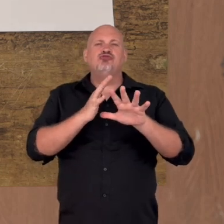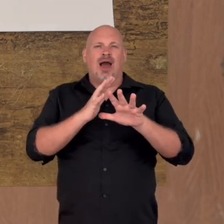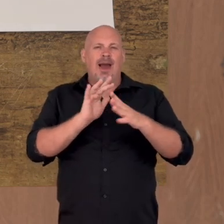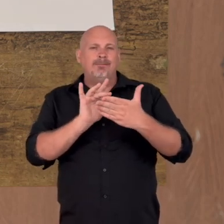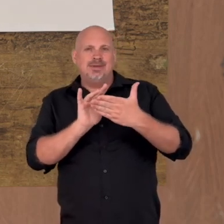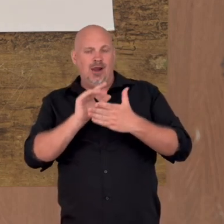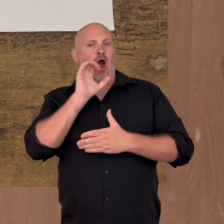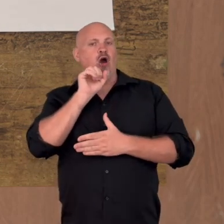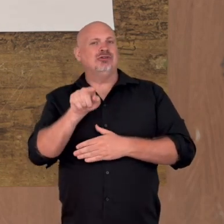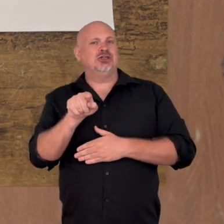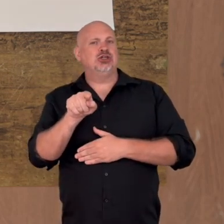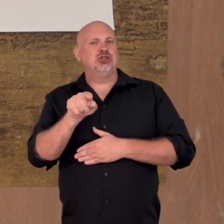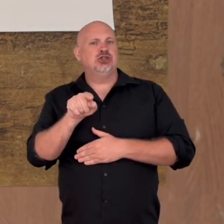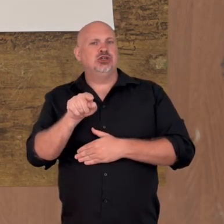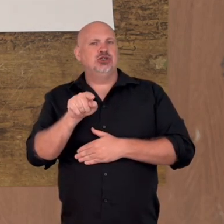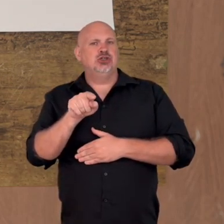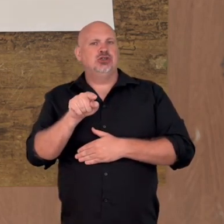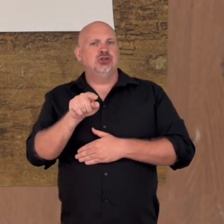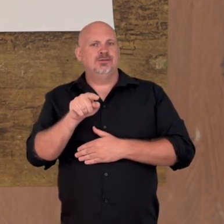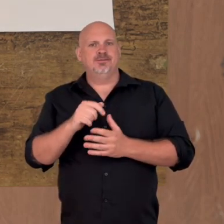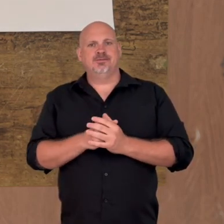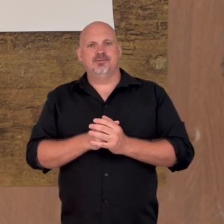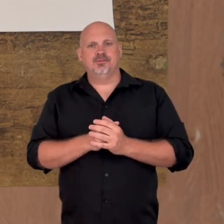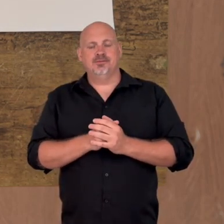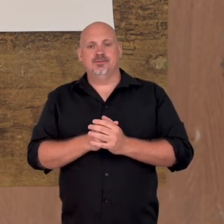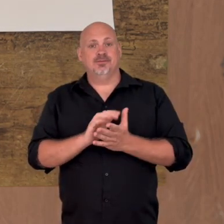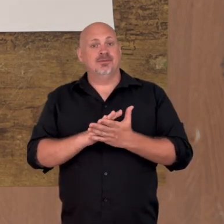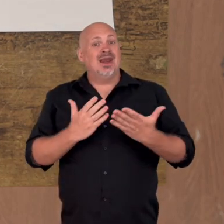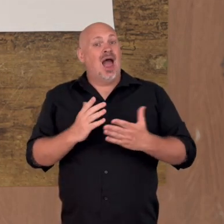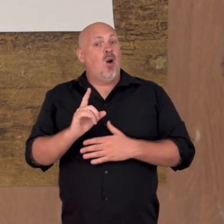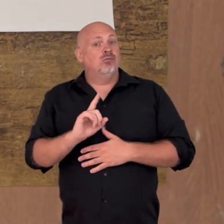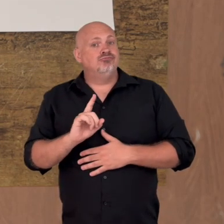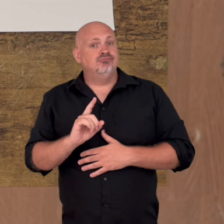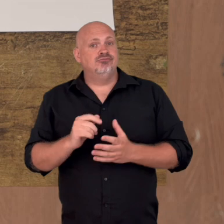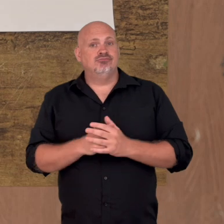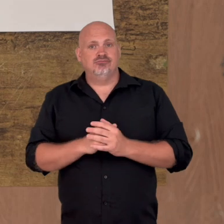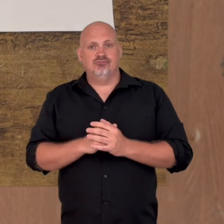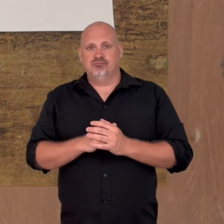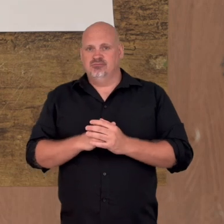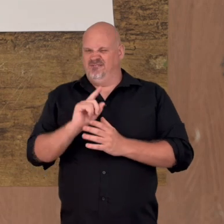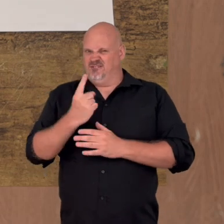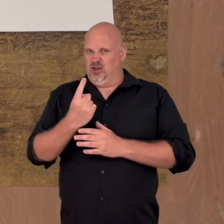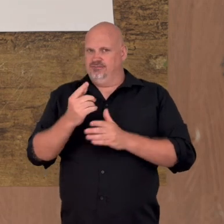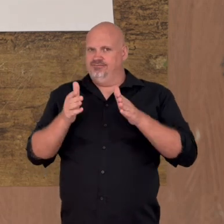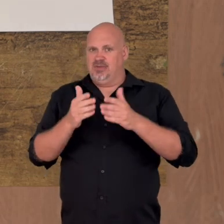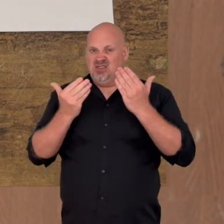is to play with the darker part first get the darker part to of the outline of the